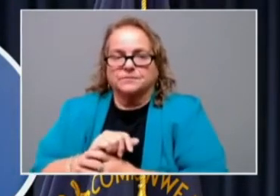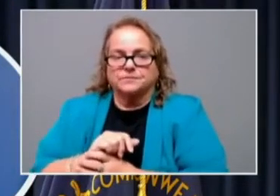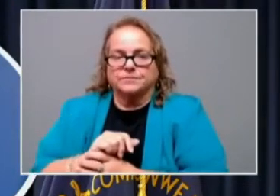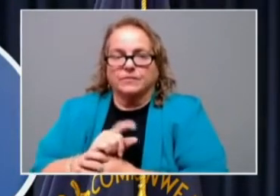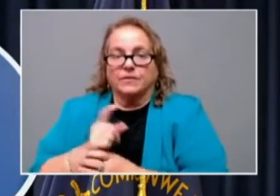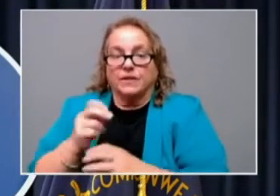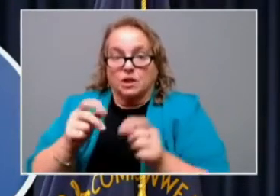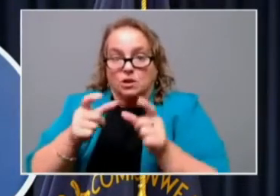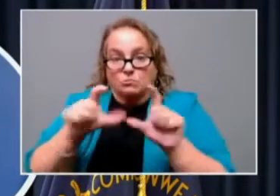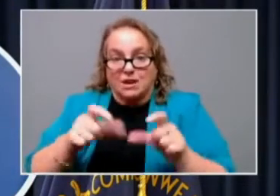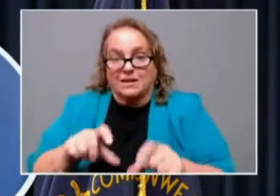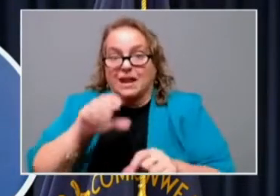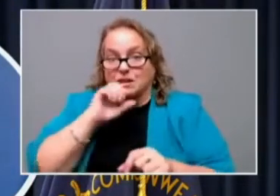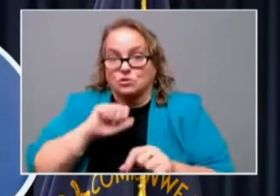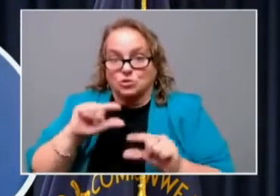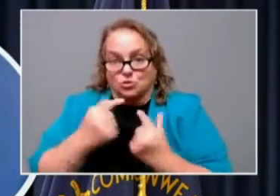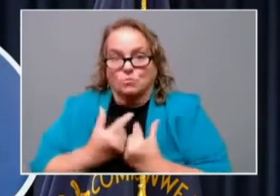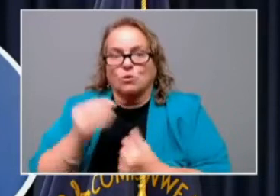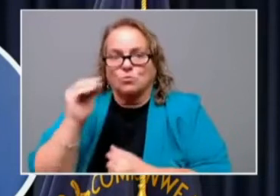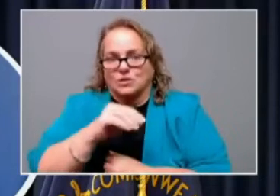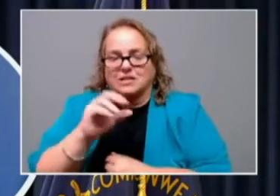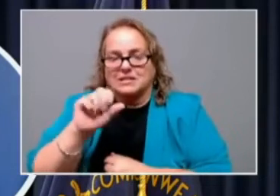that slide back up. I think the age groups are accurate